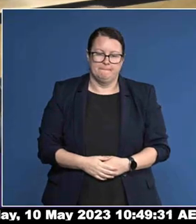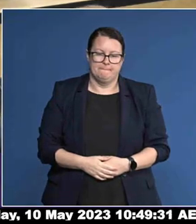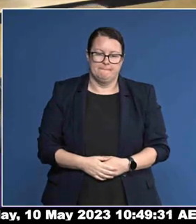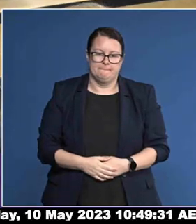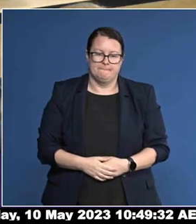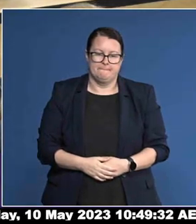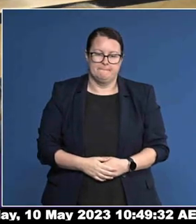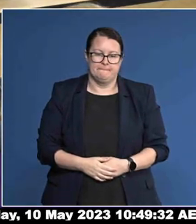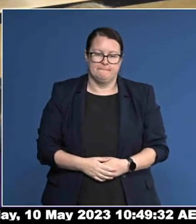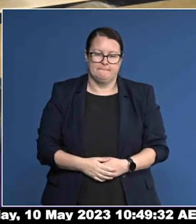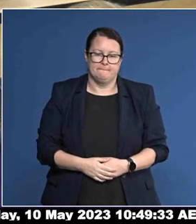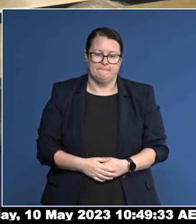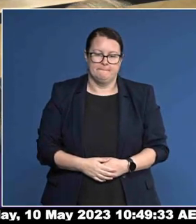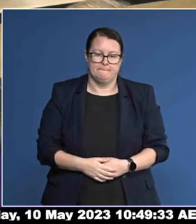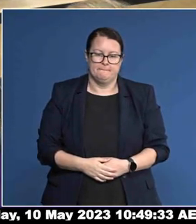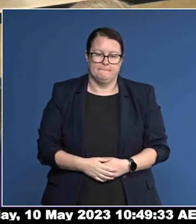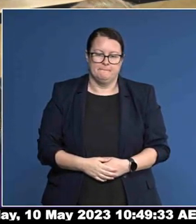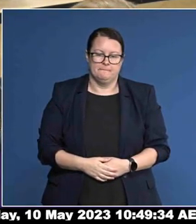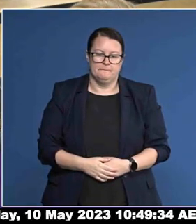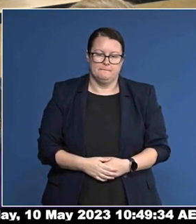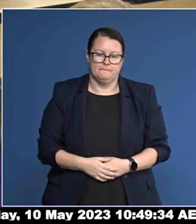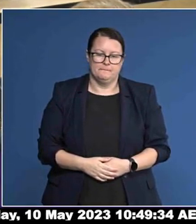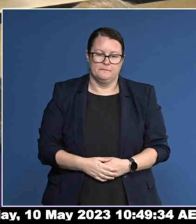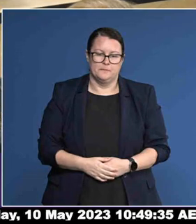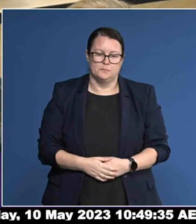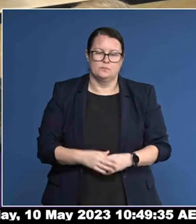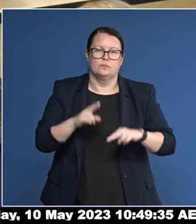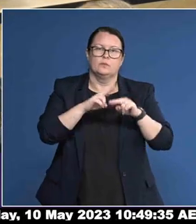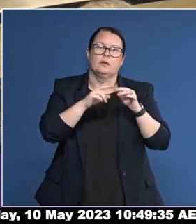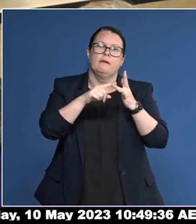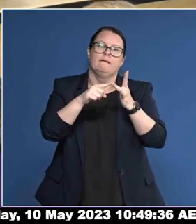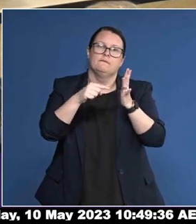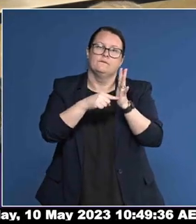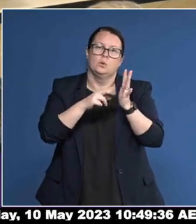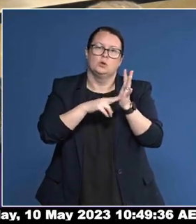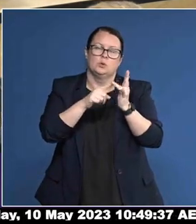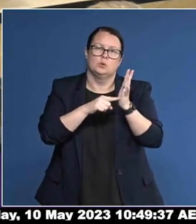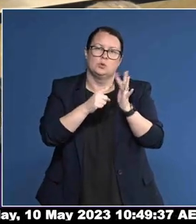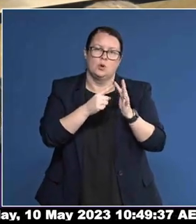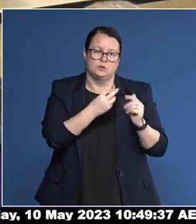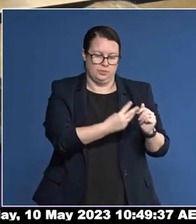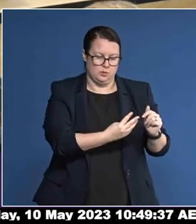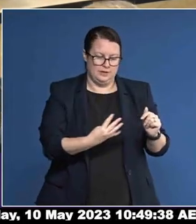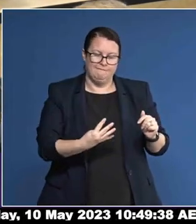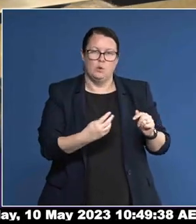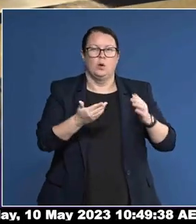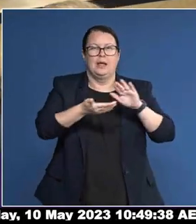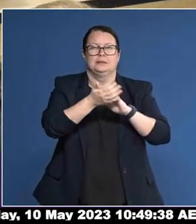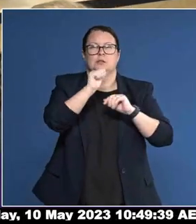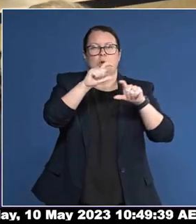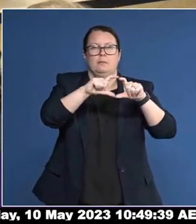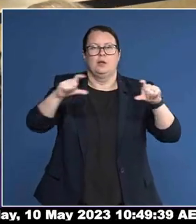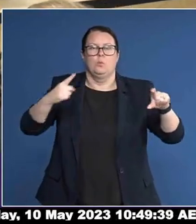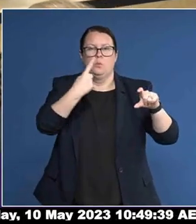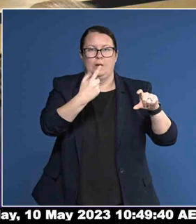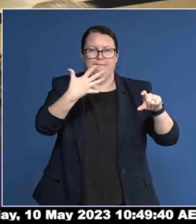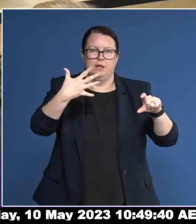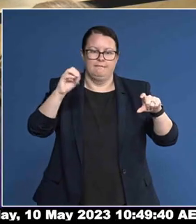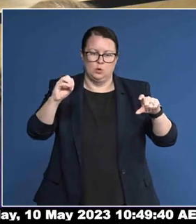At footnote 34 at paragraph 154 of your statement,